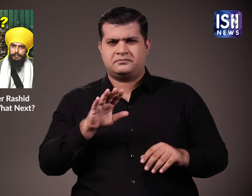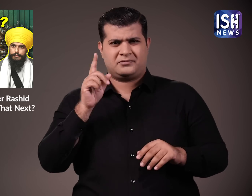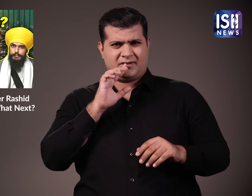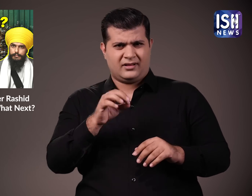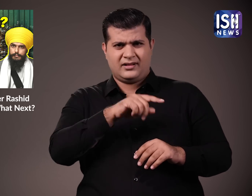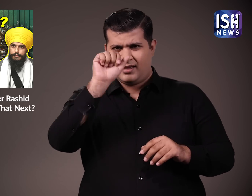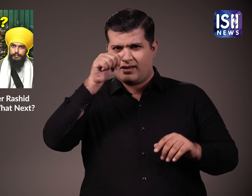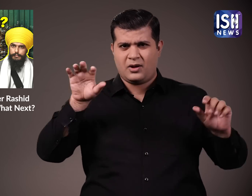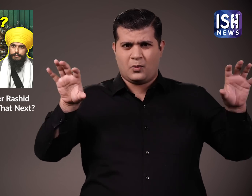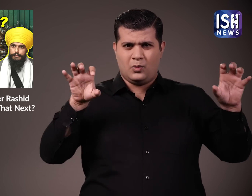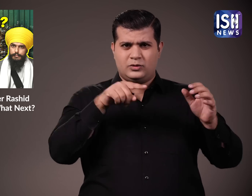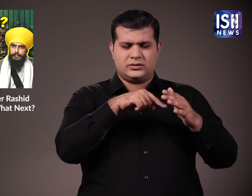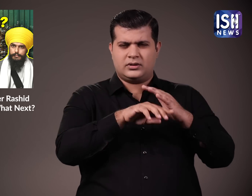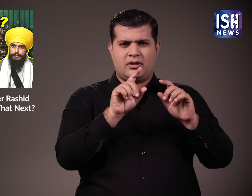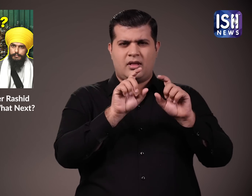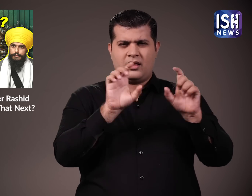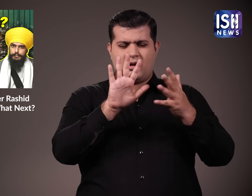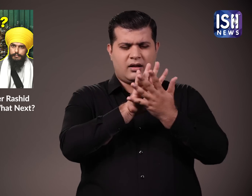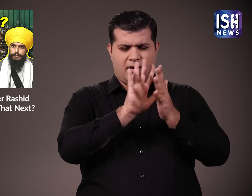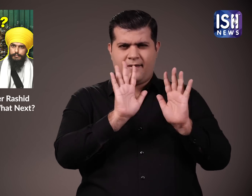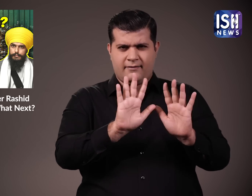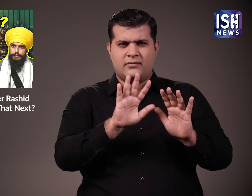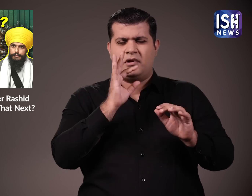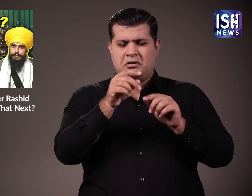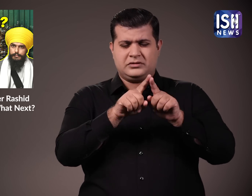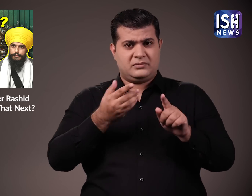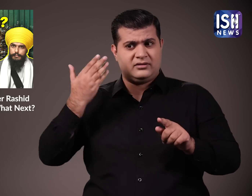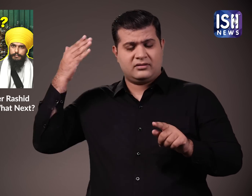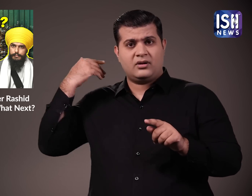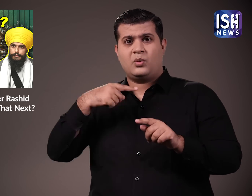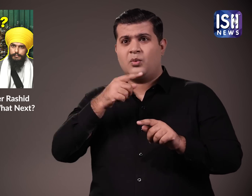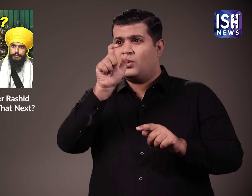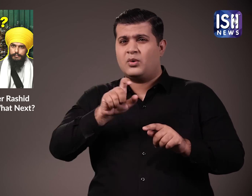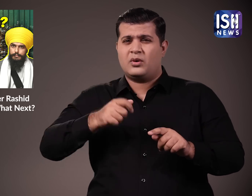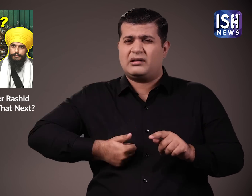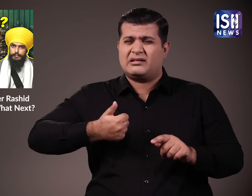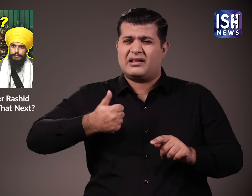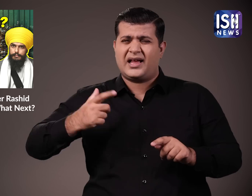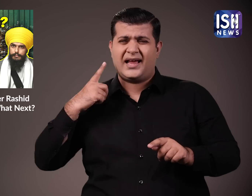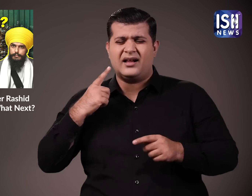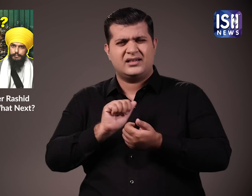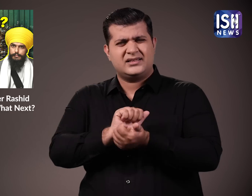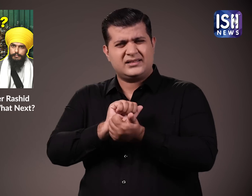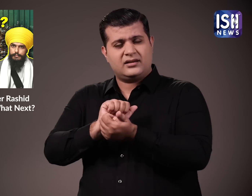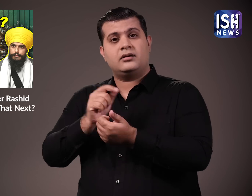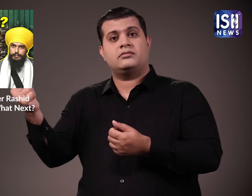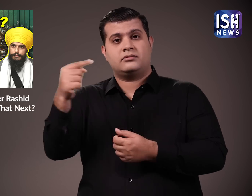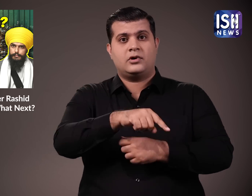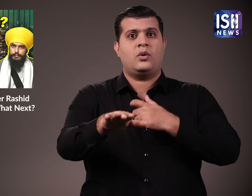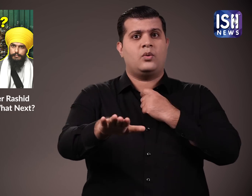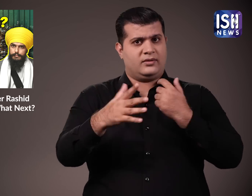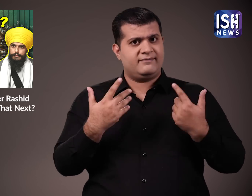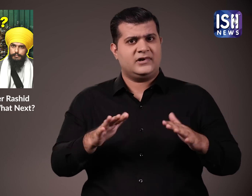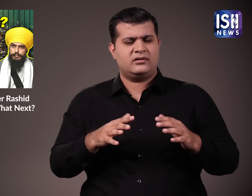While the Indian Constitution does not clearly mention it, in past, there have been instances where jailed politicians have taken oath.